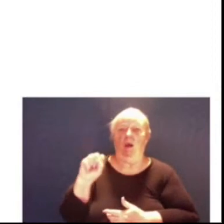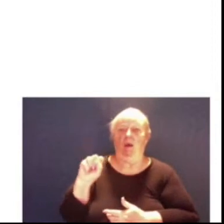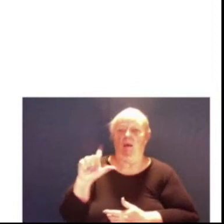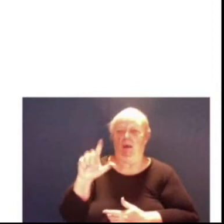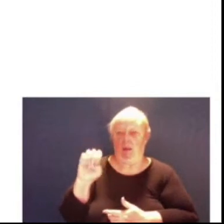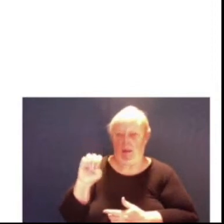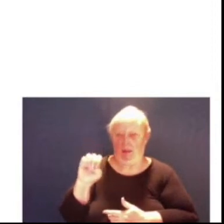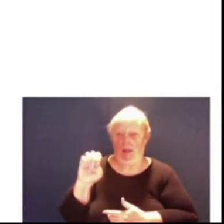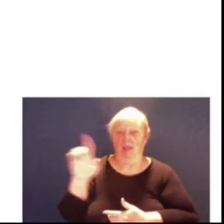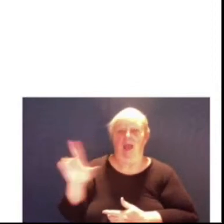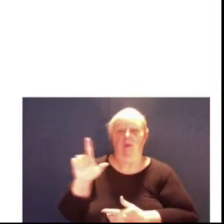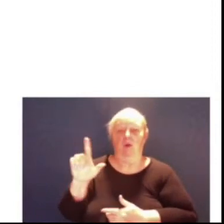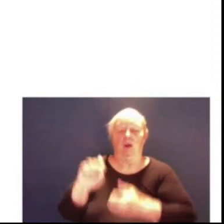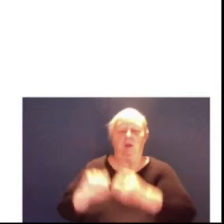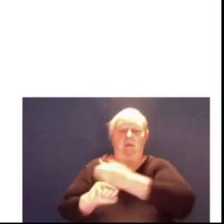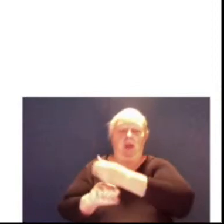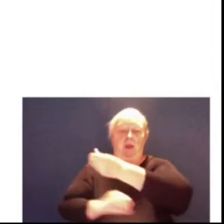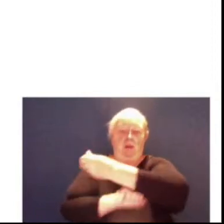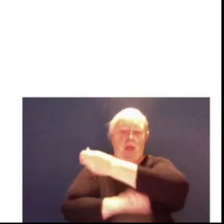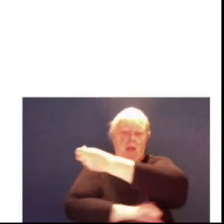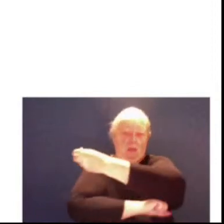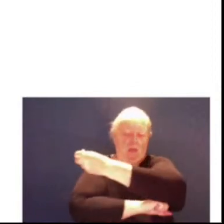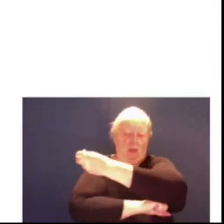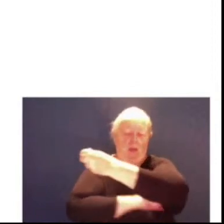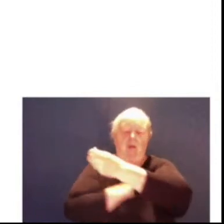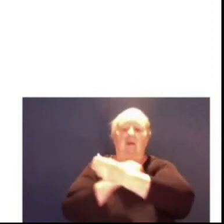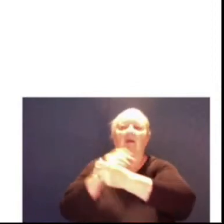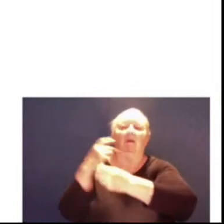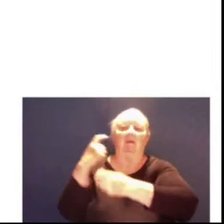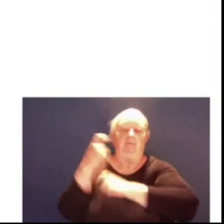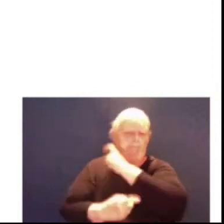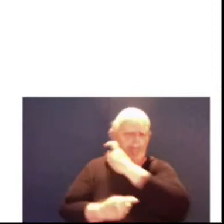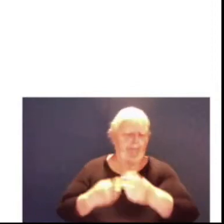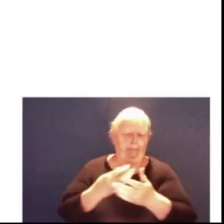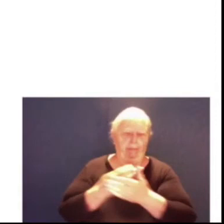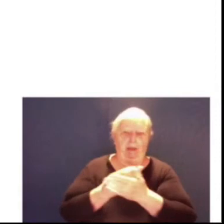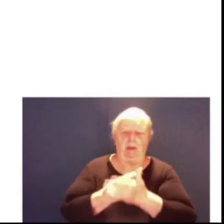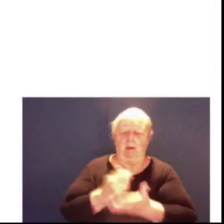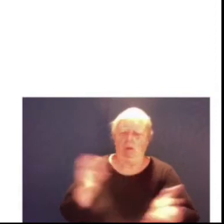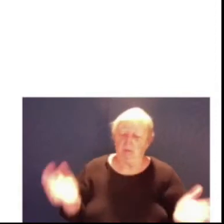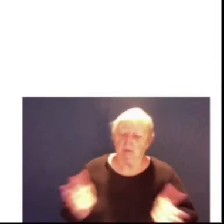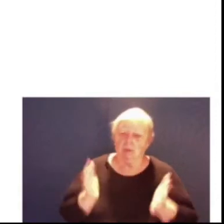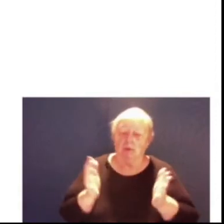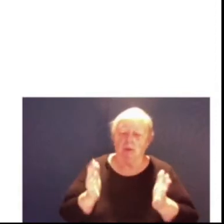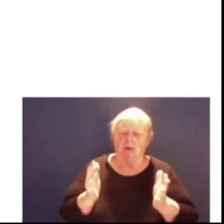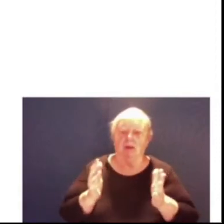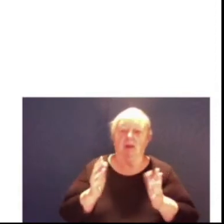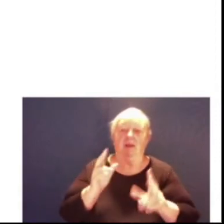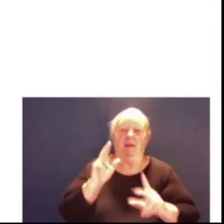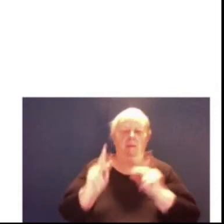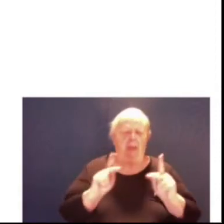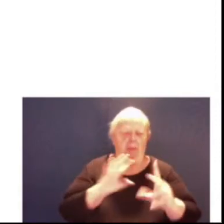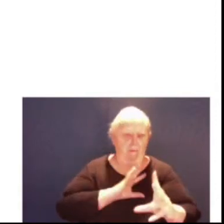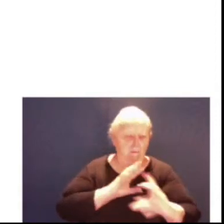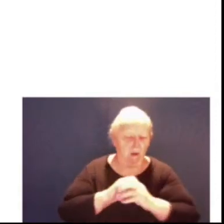to expand the reach of Sno-Isle Libraries services, promote civic engagement, and foster a lifetime of learning.